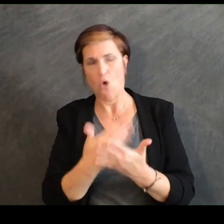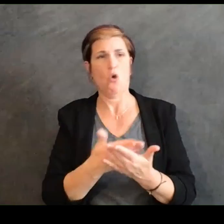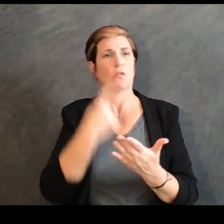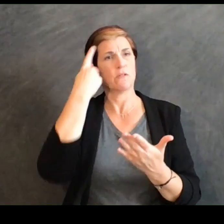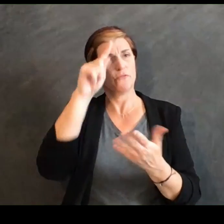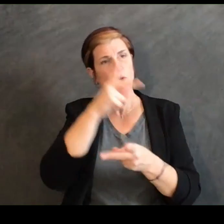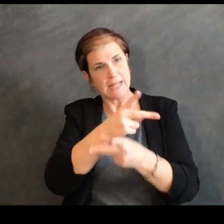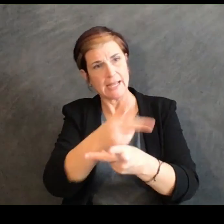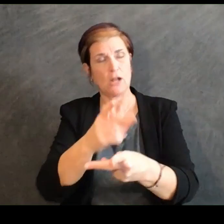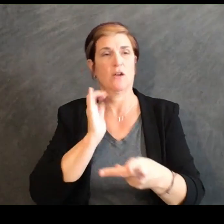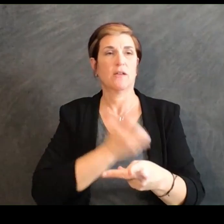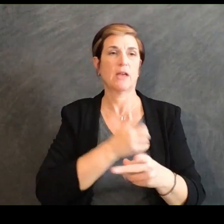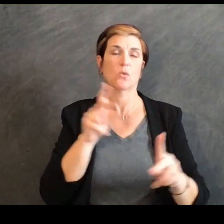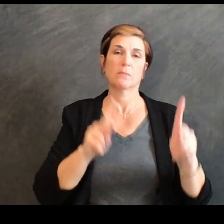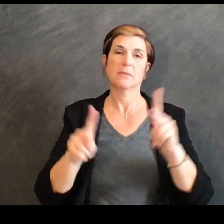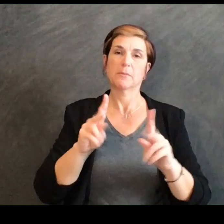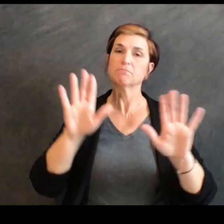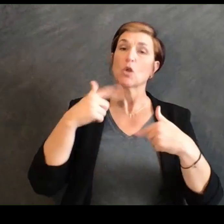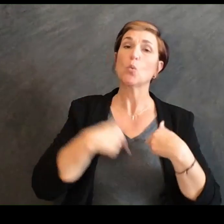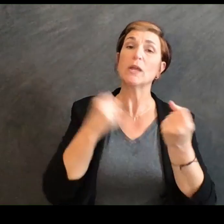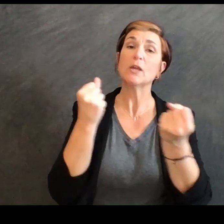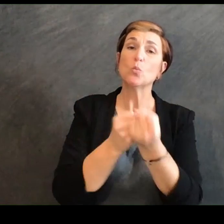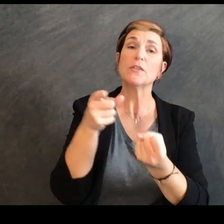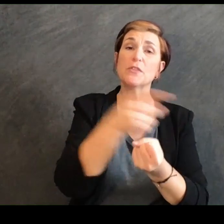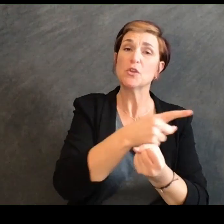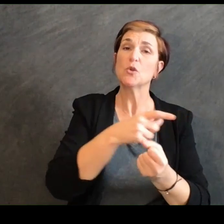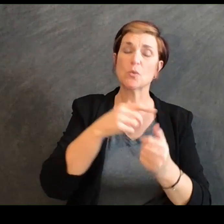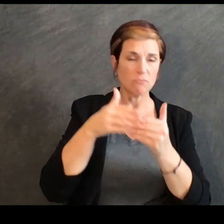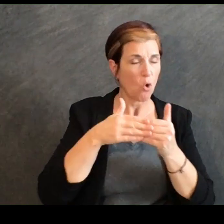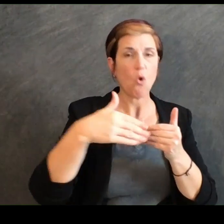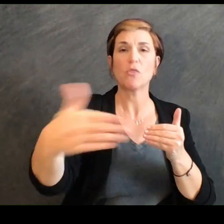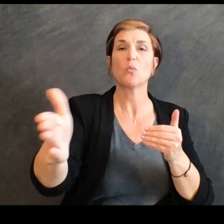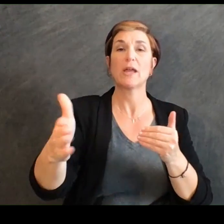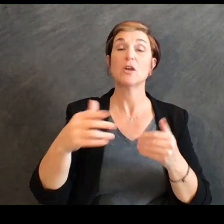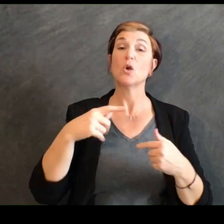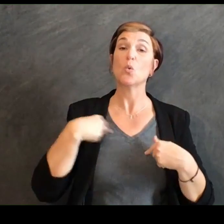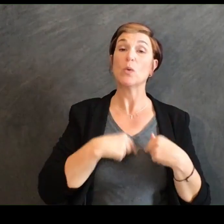every step of the way no nation is more prepared or more equipped to face down